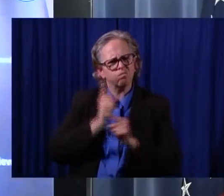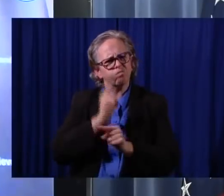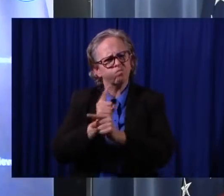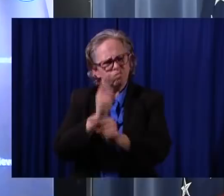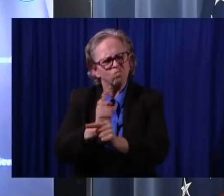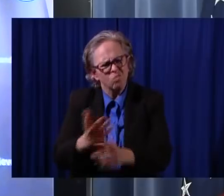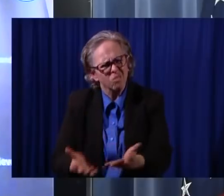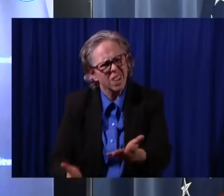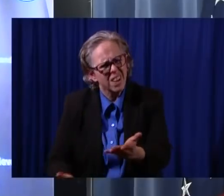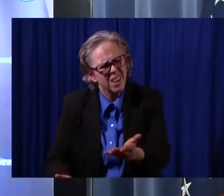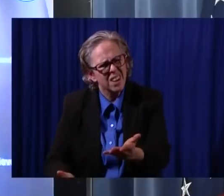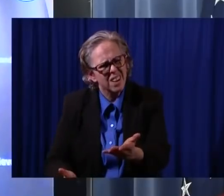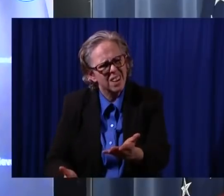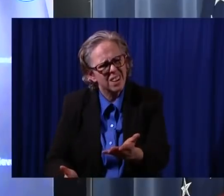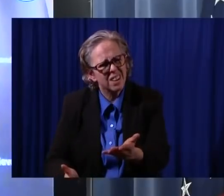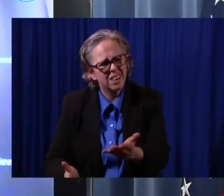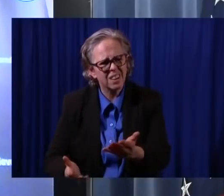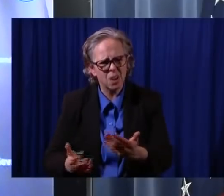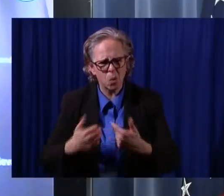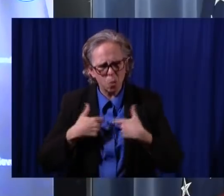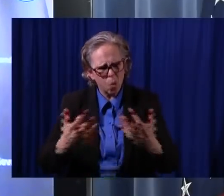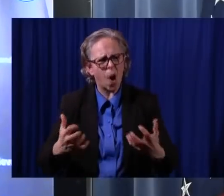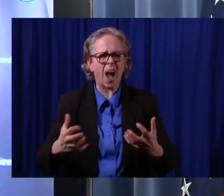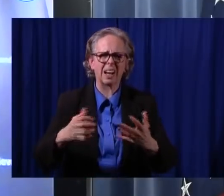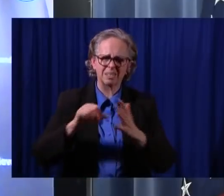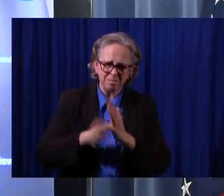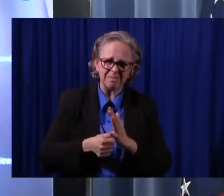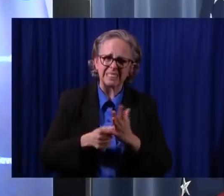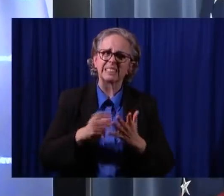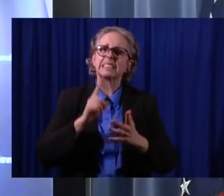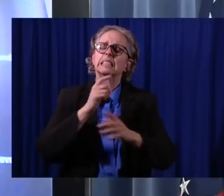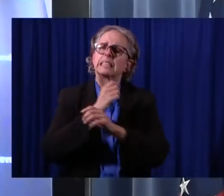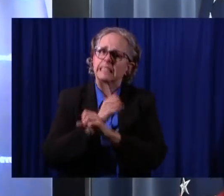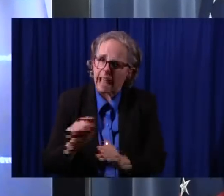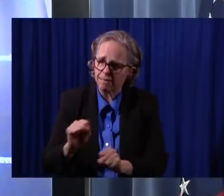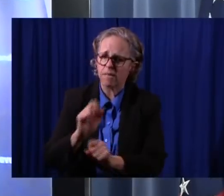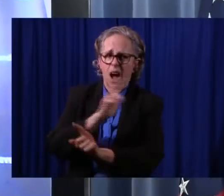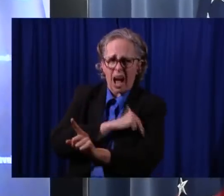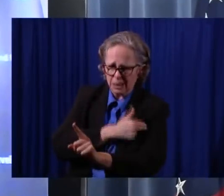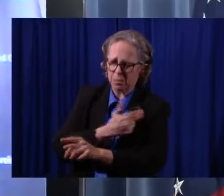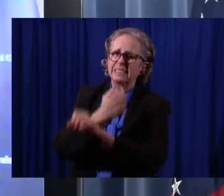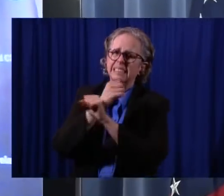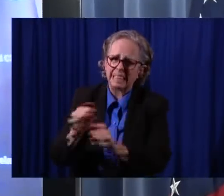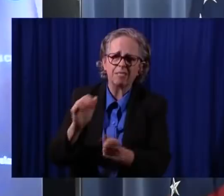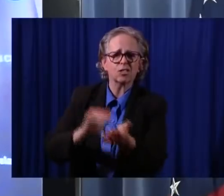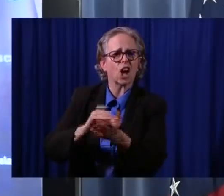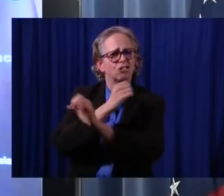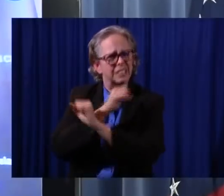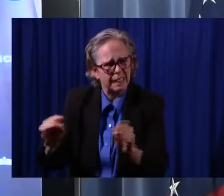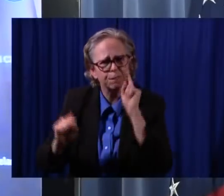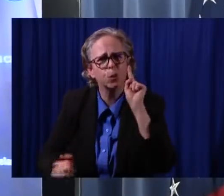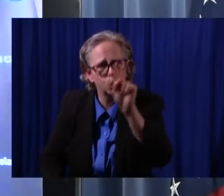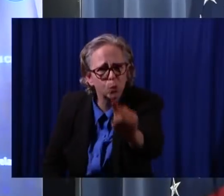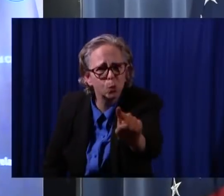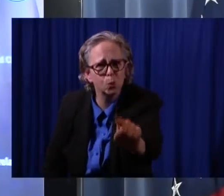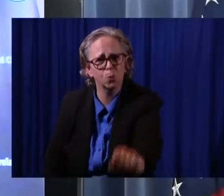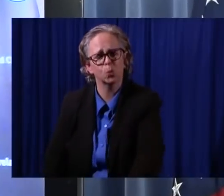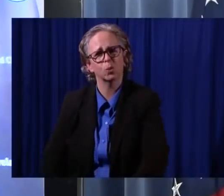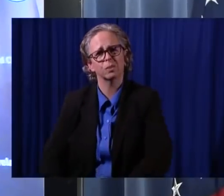OTHER CONDITIONS BUT NOT HELP THEM TO THE EXTENT WE WOULD OTHERWISE, BUT IT'S REALLY IMPORTANT THAT THE REGULAR